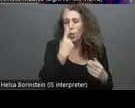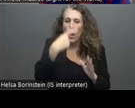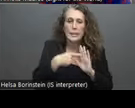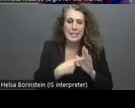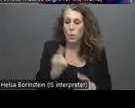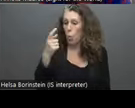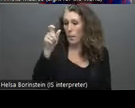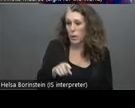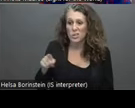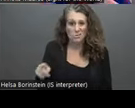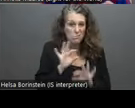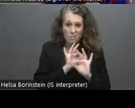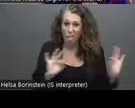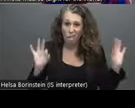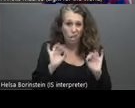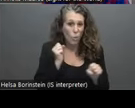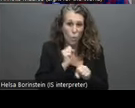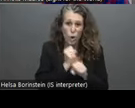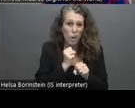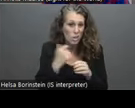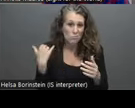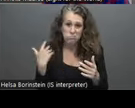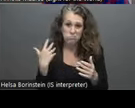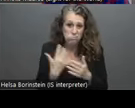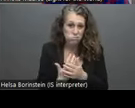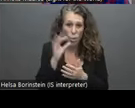already. 15:34:57 I linked to companies that would